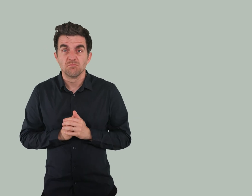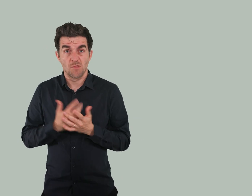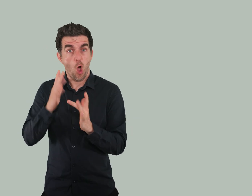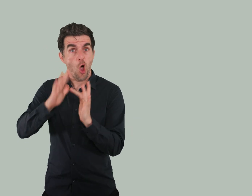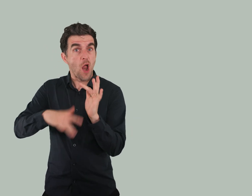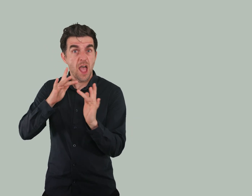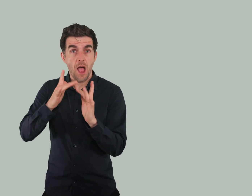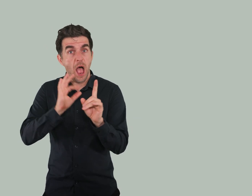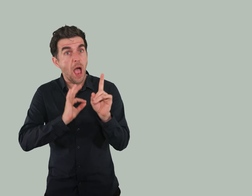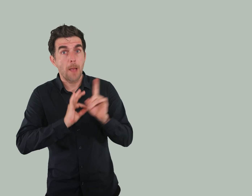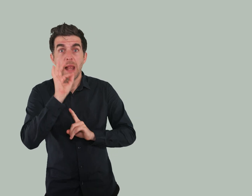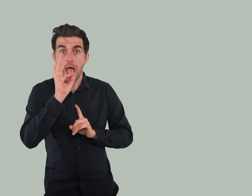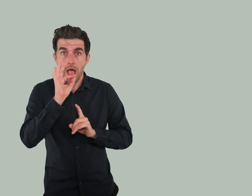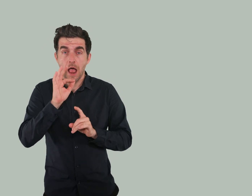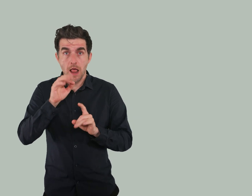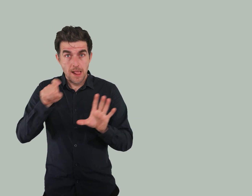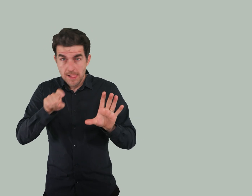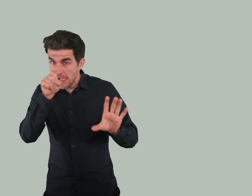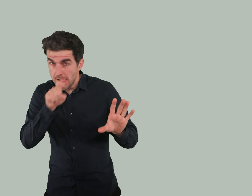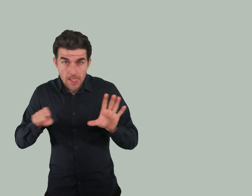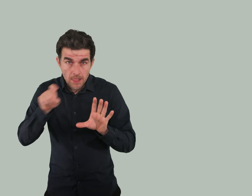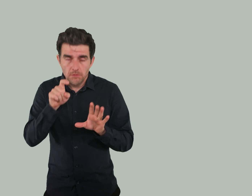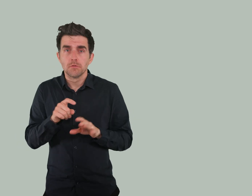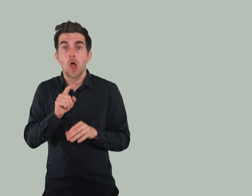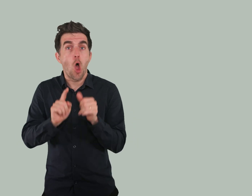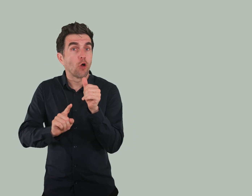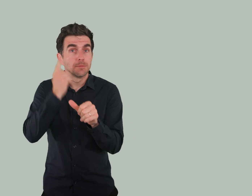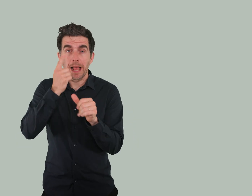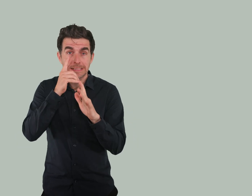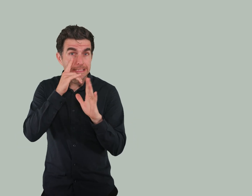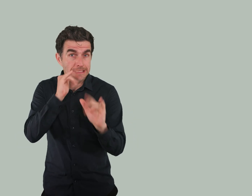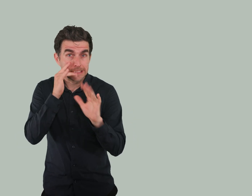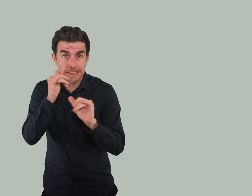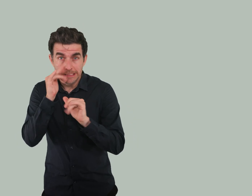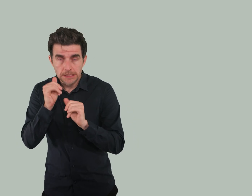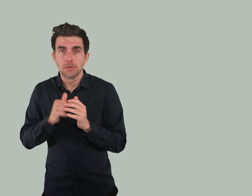Online application portals, automated screening,